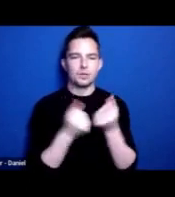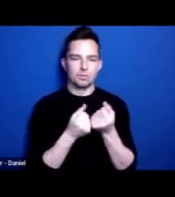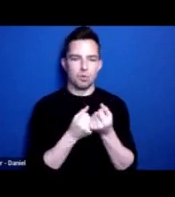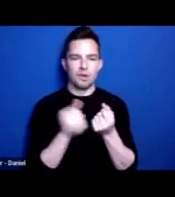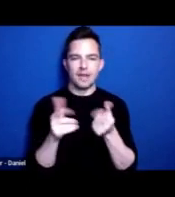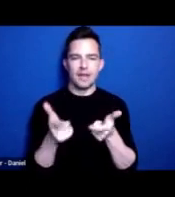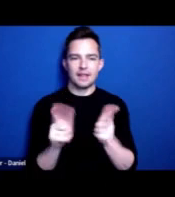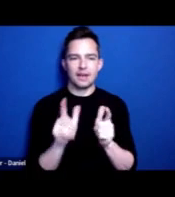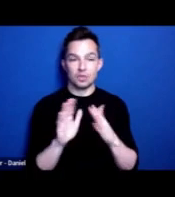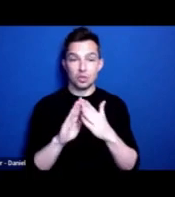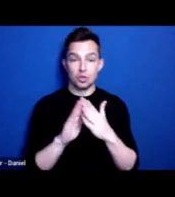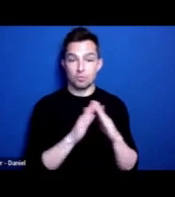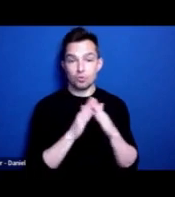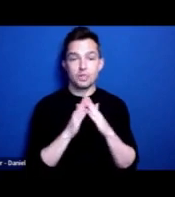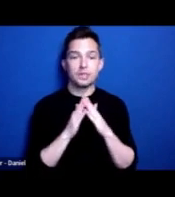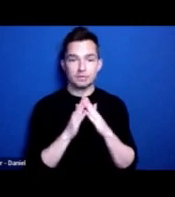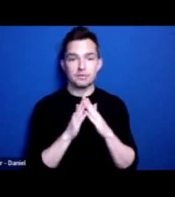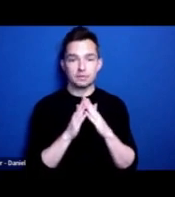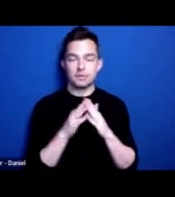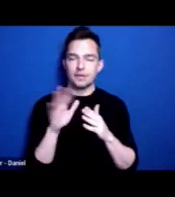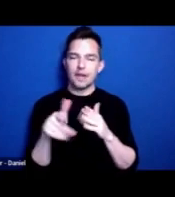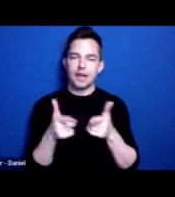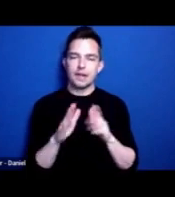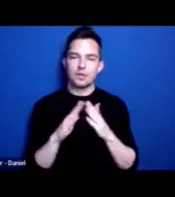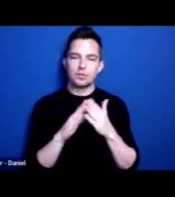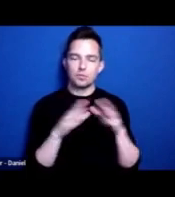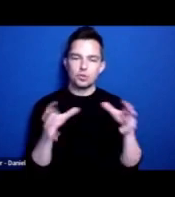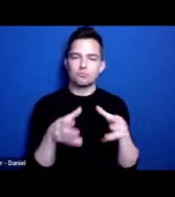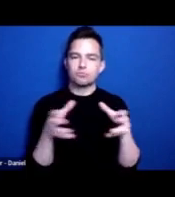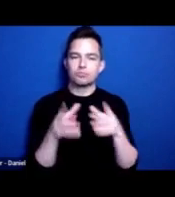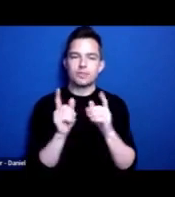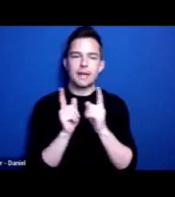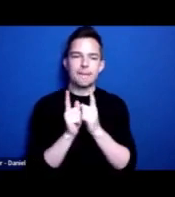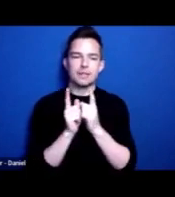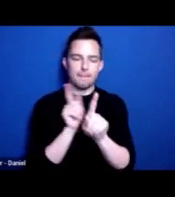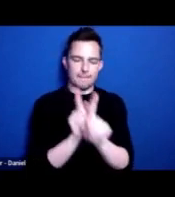their own. There's their support groups, their activities, their